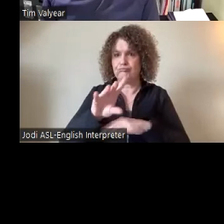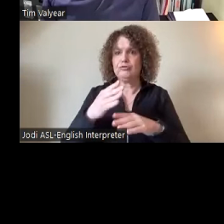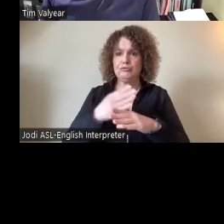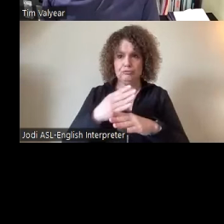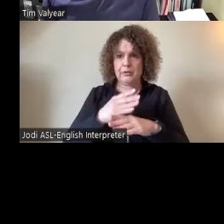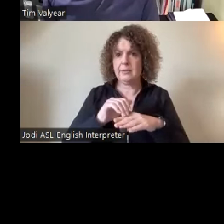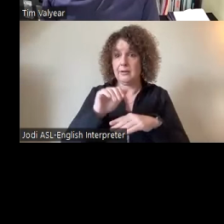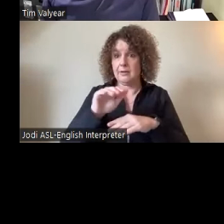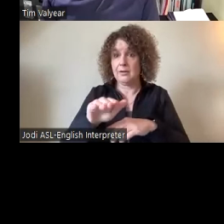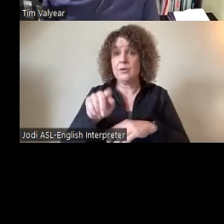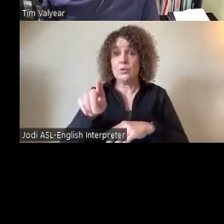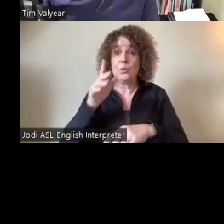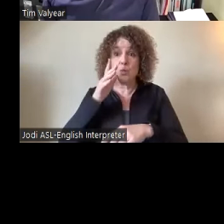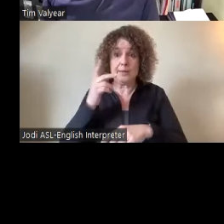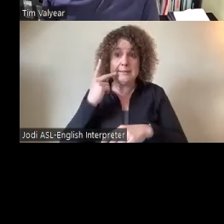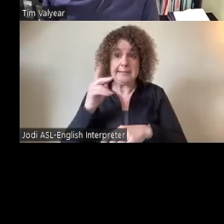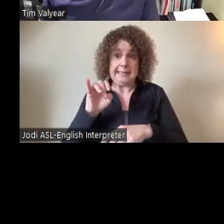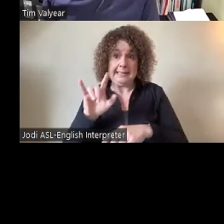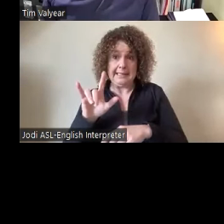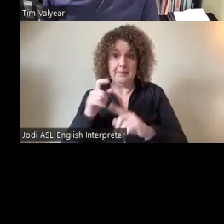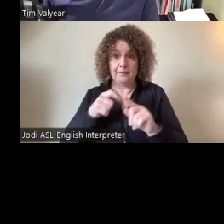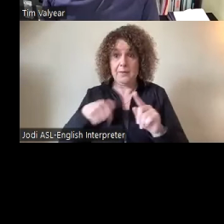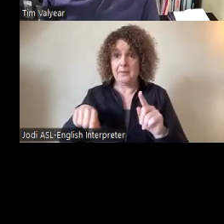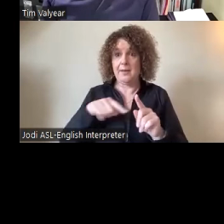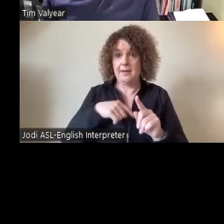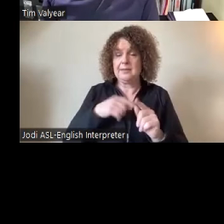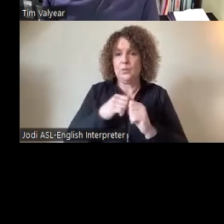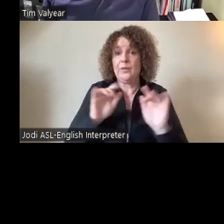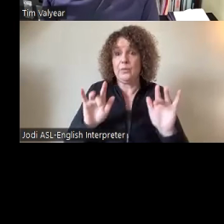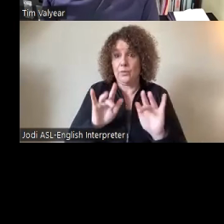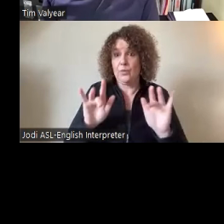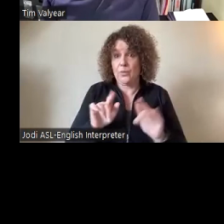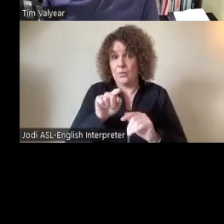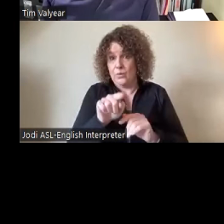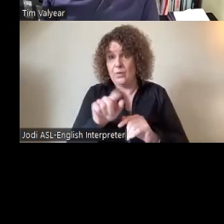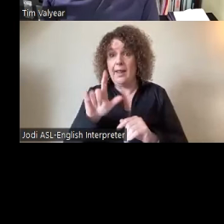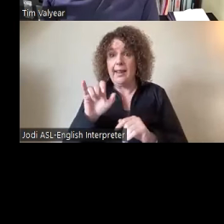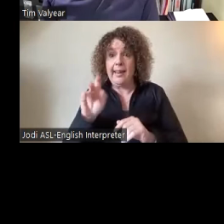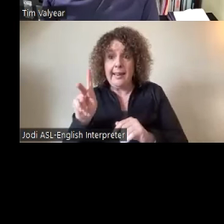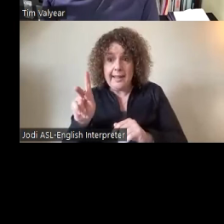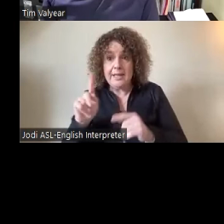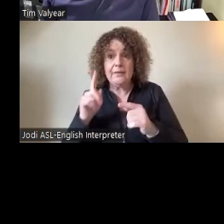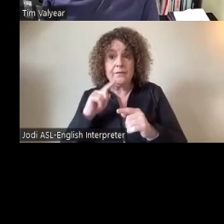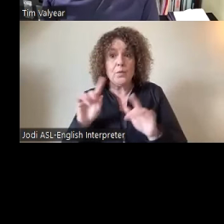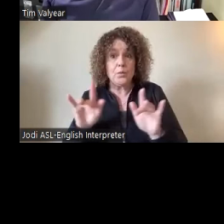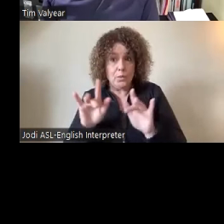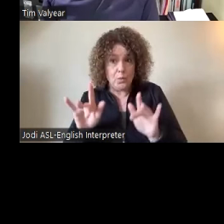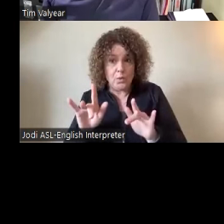say that what will be handed out is a copy of this presentation. You will be receiving an email from us